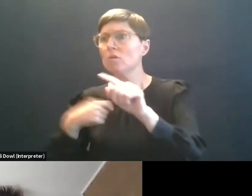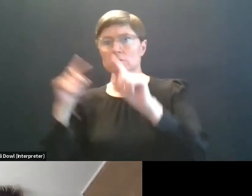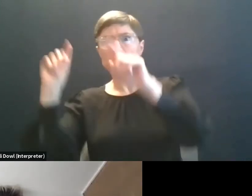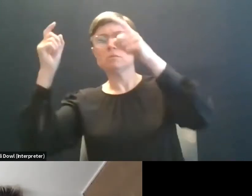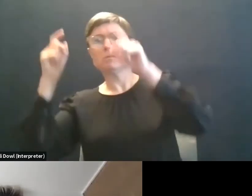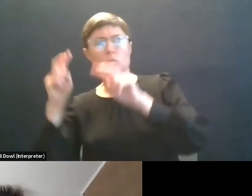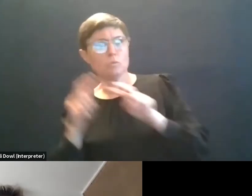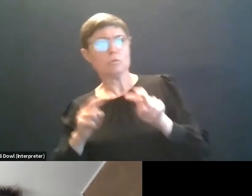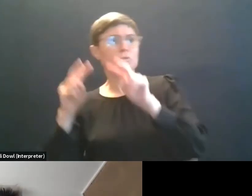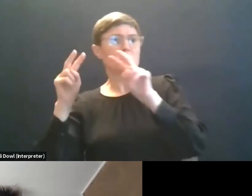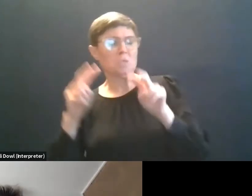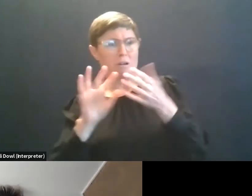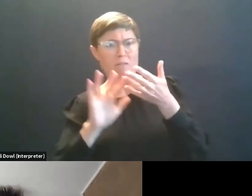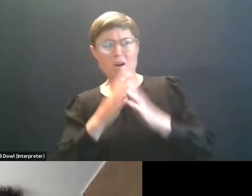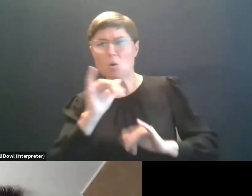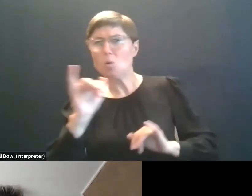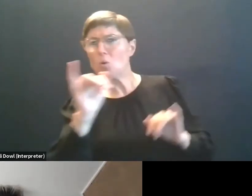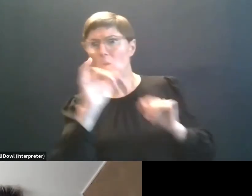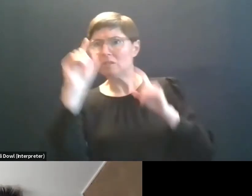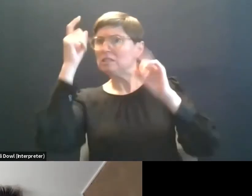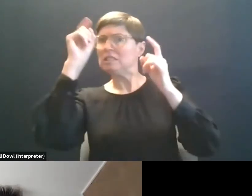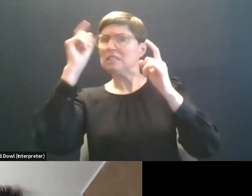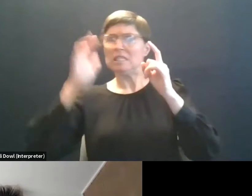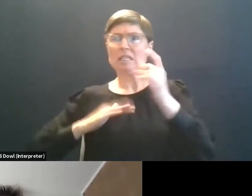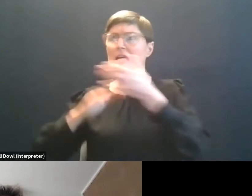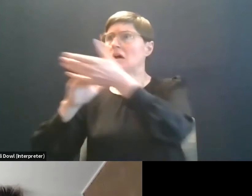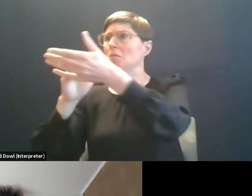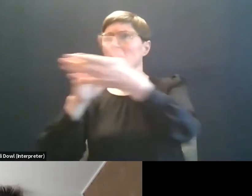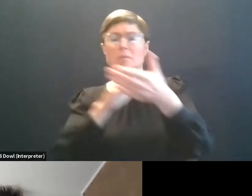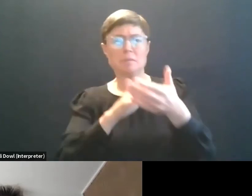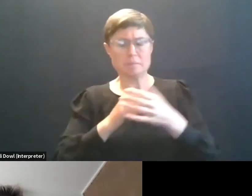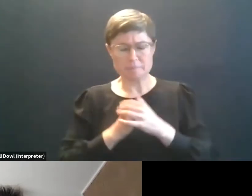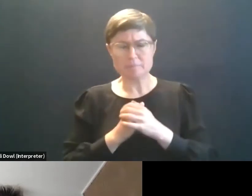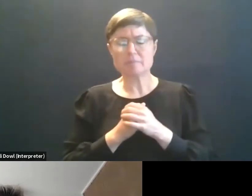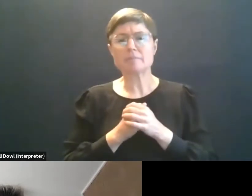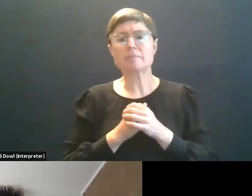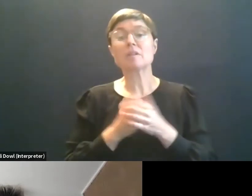after night as our country was under such stress and strain and then at the start of